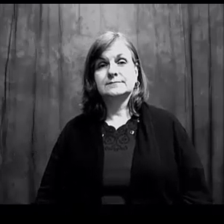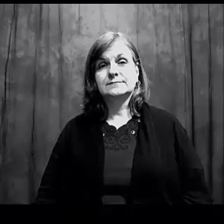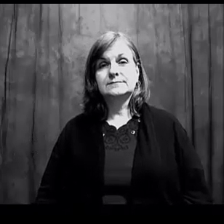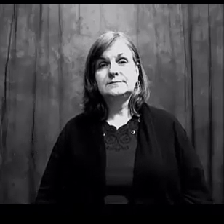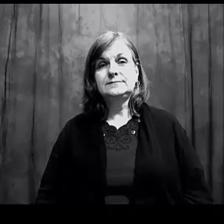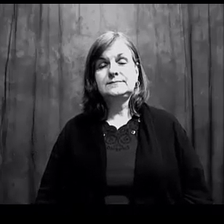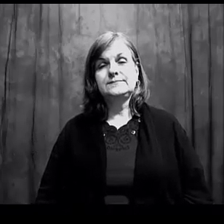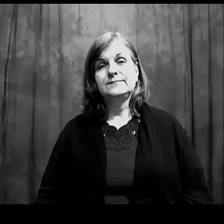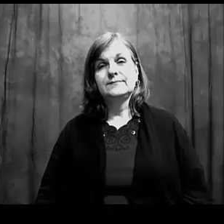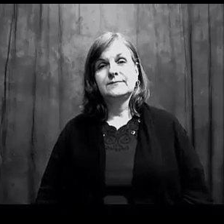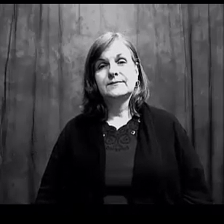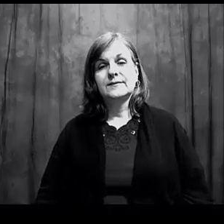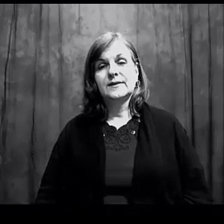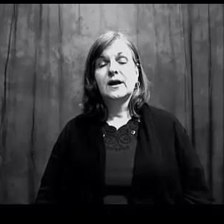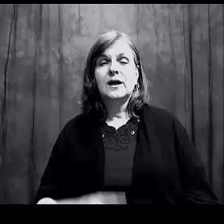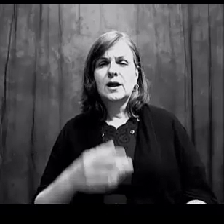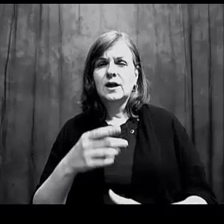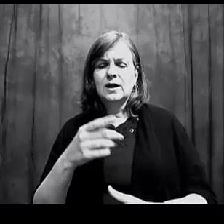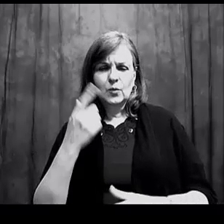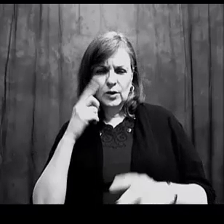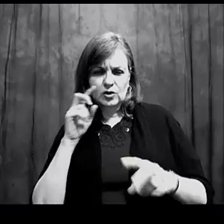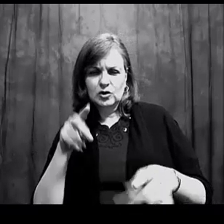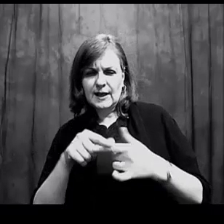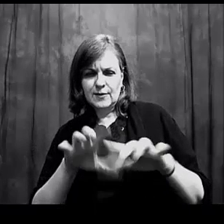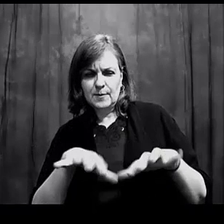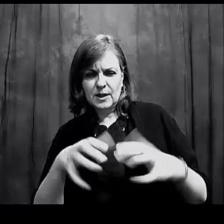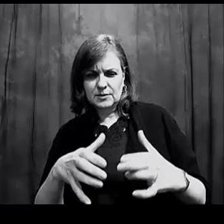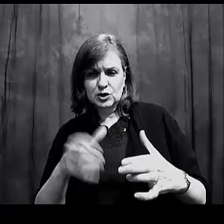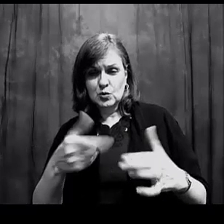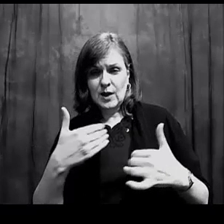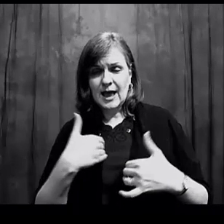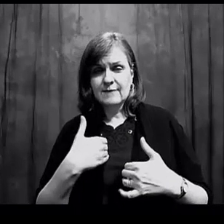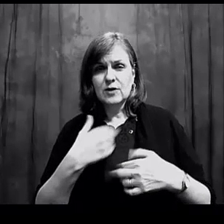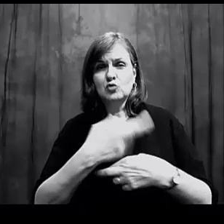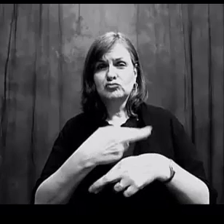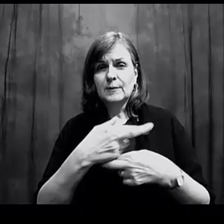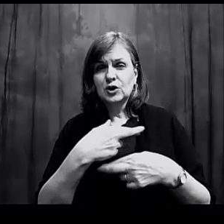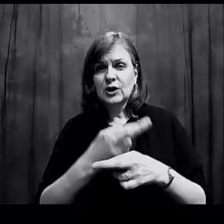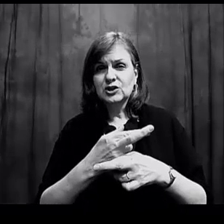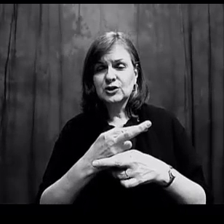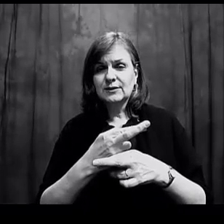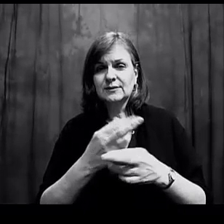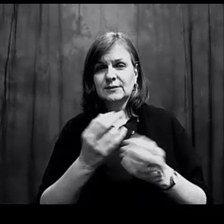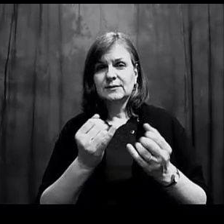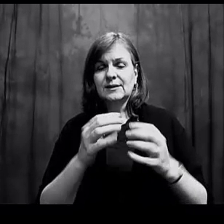what we look for is whether or not in a population is their reproductive isolation